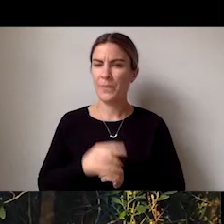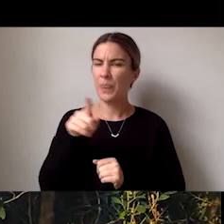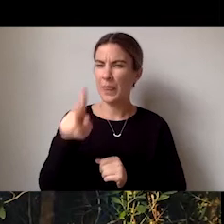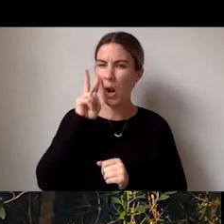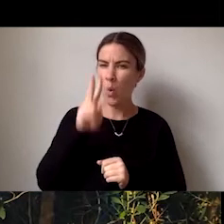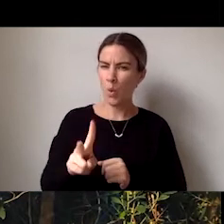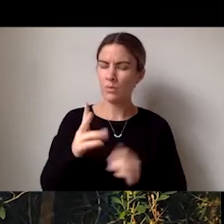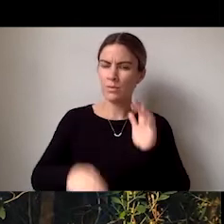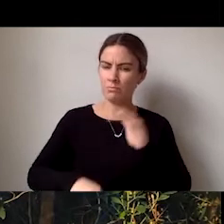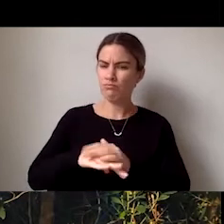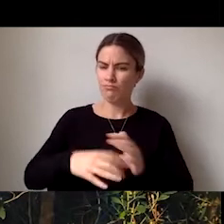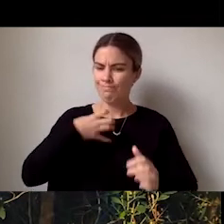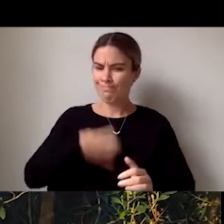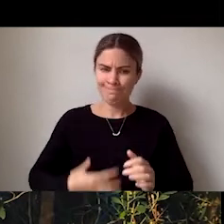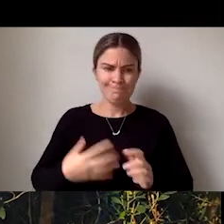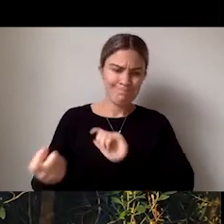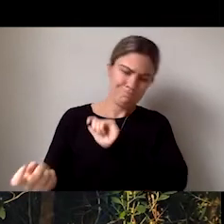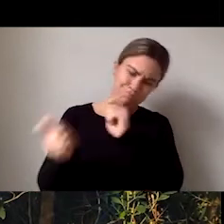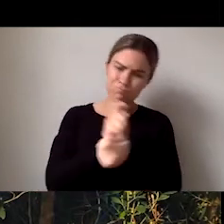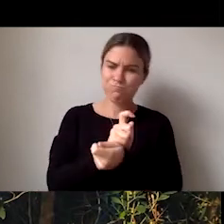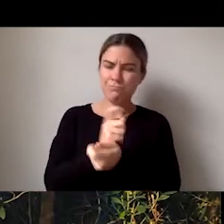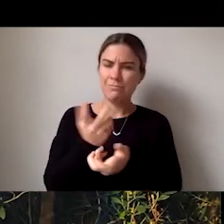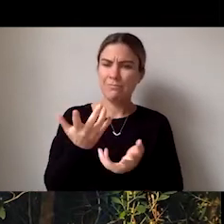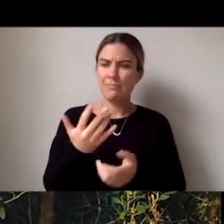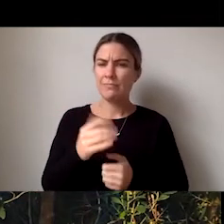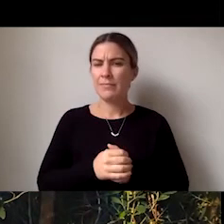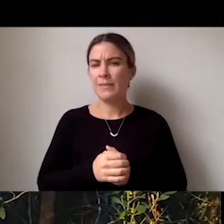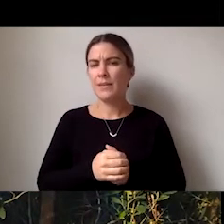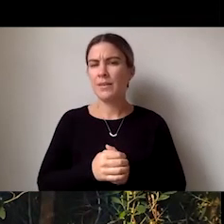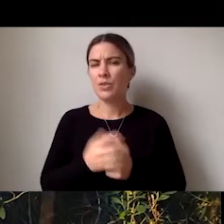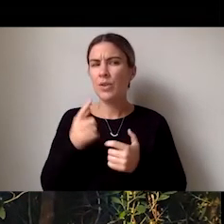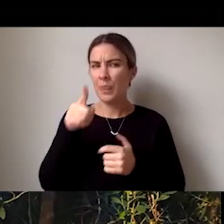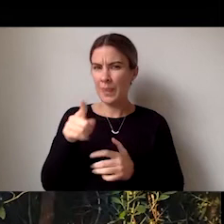social groups has been a really big part of my practice and has been